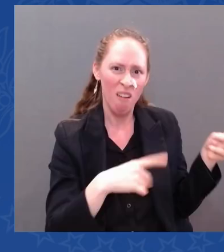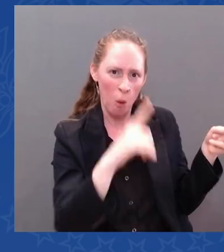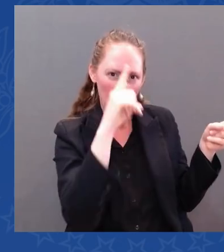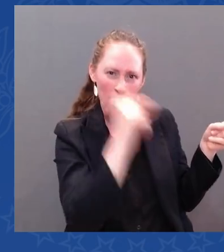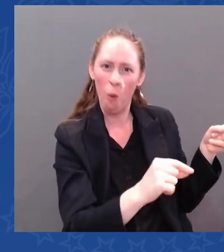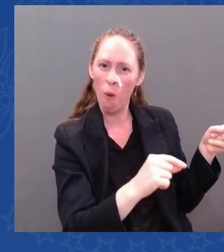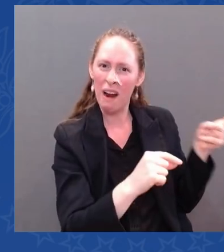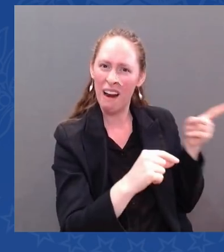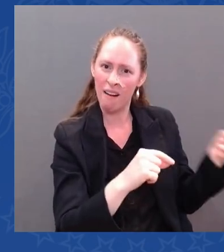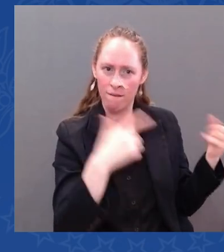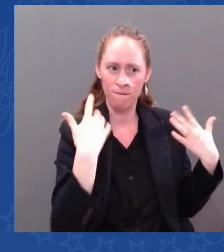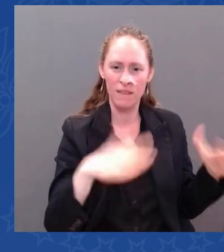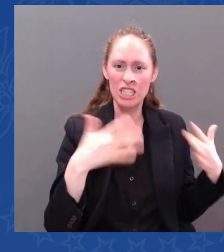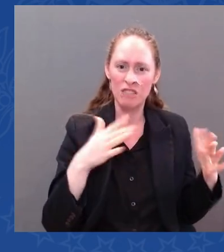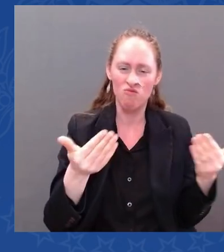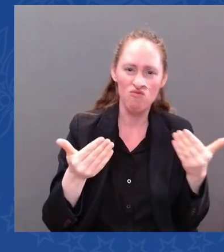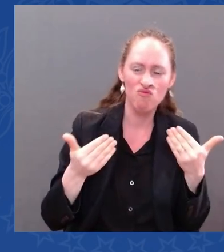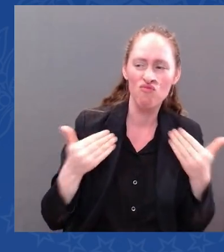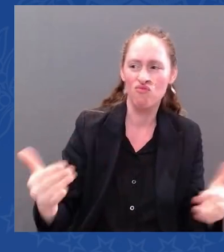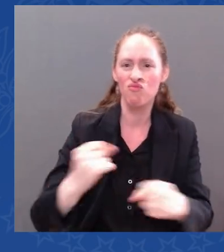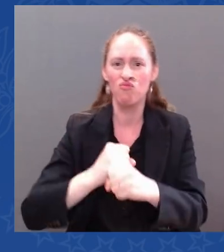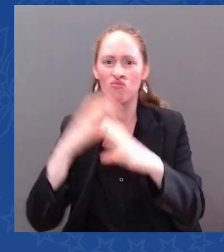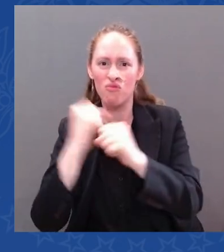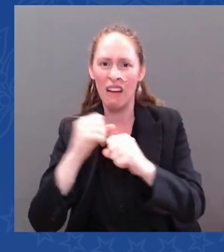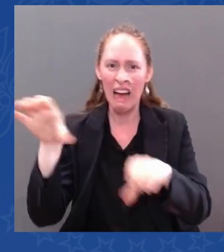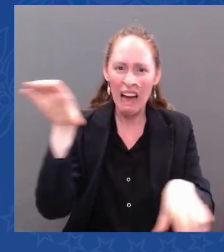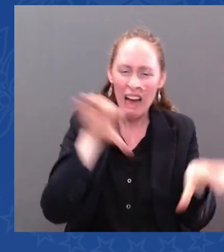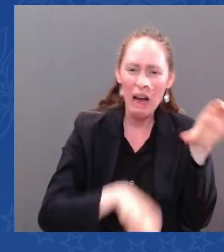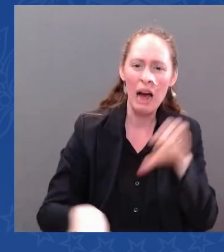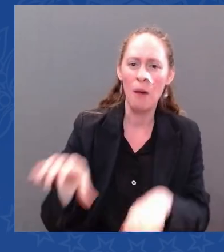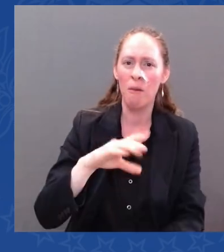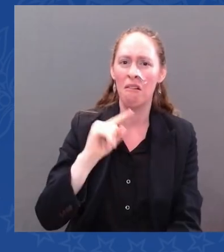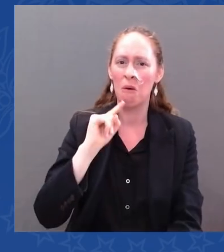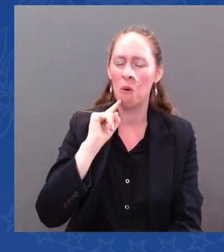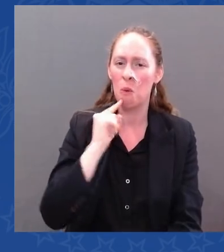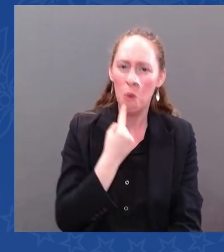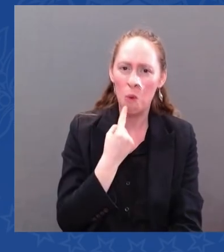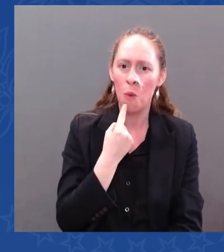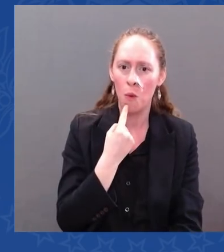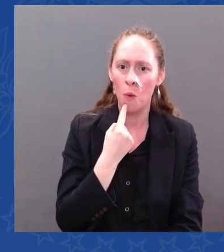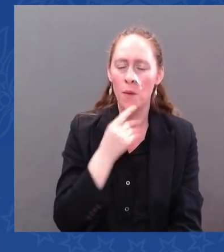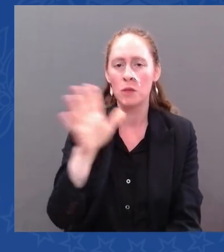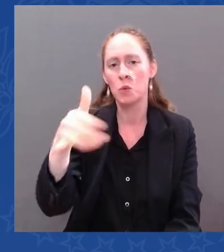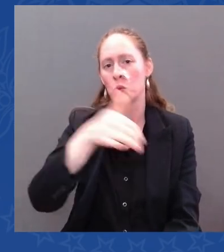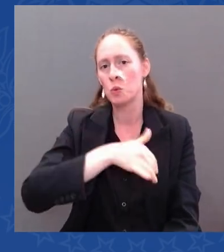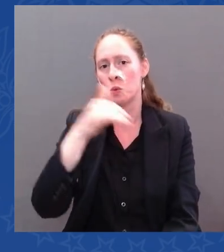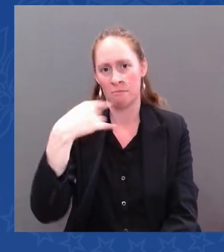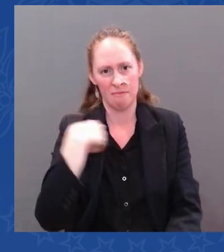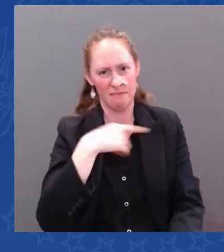He knows there'll be severe consequences because of the united NATO front, but the point is: It's real.